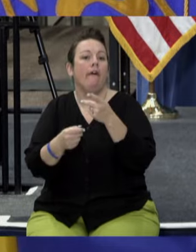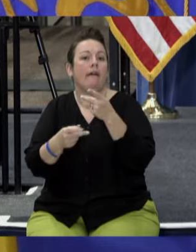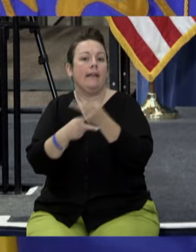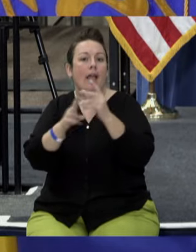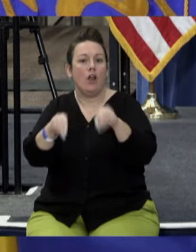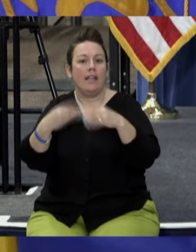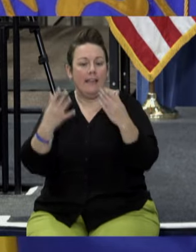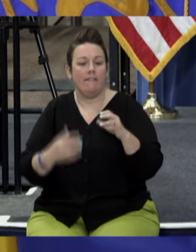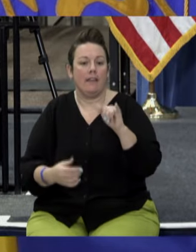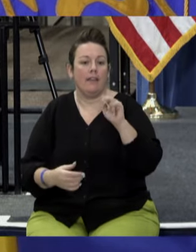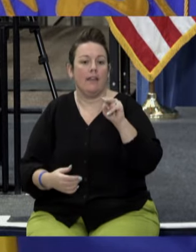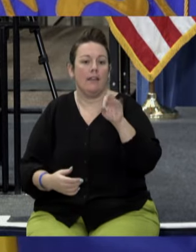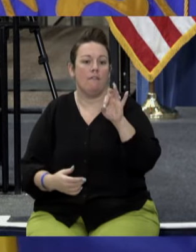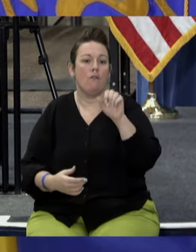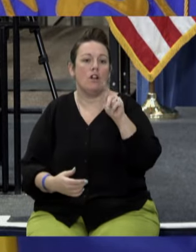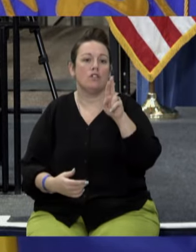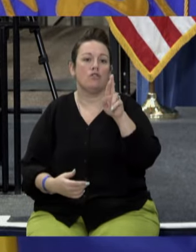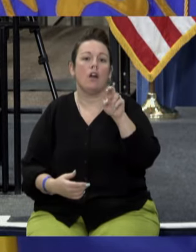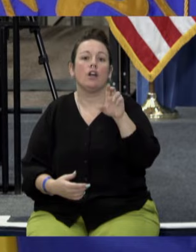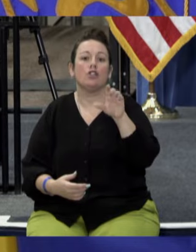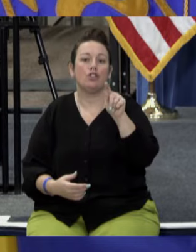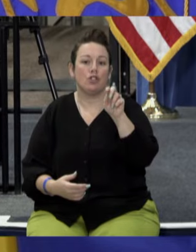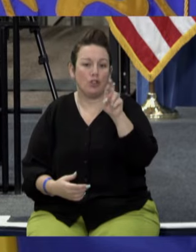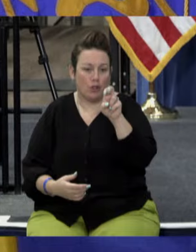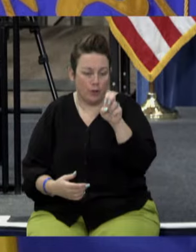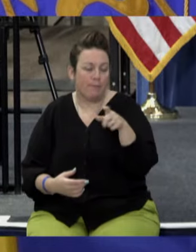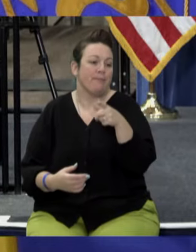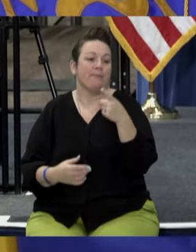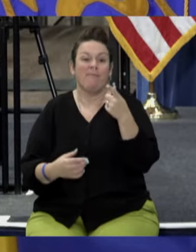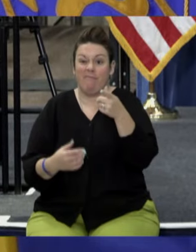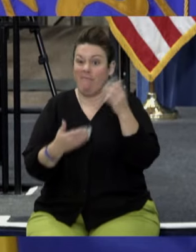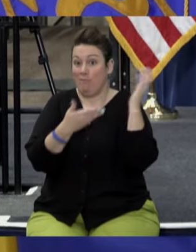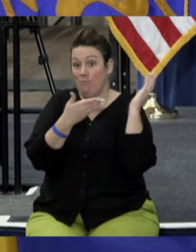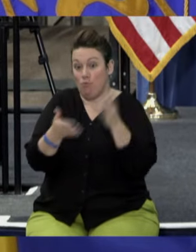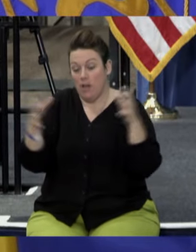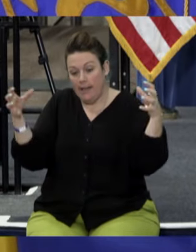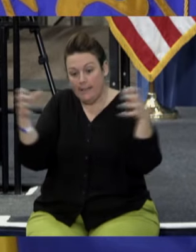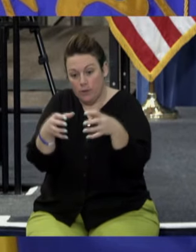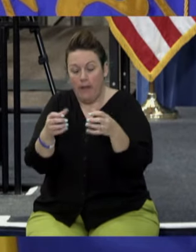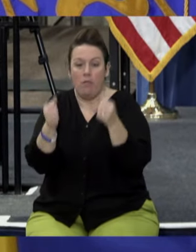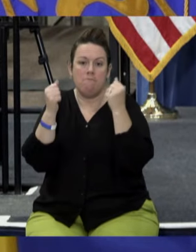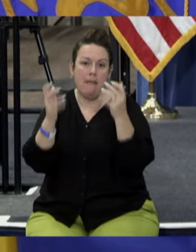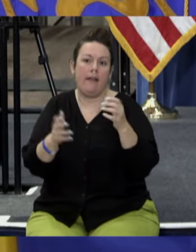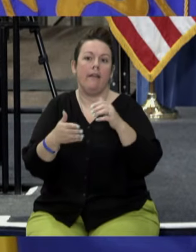excellent example. Bringing together many of the country's leading experts to examine